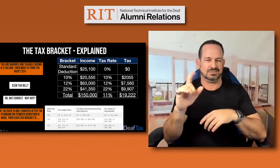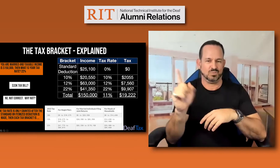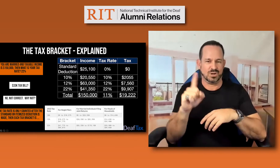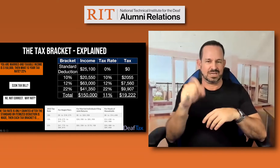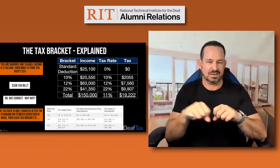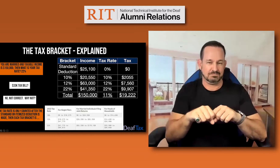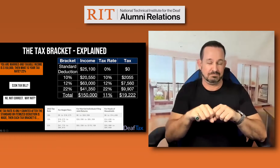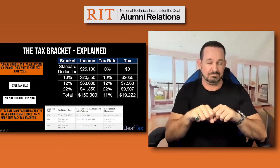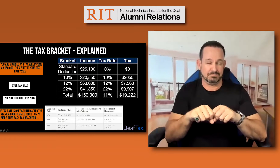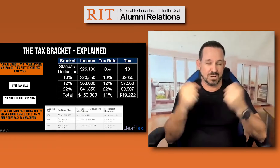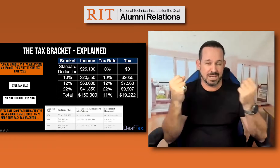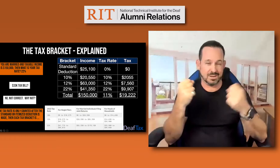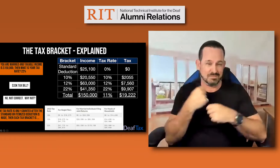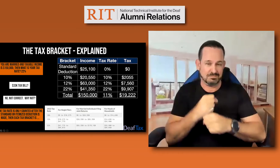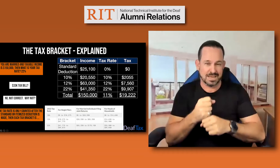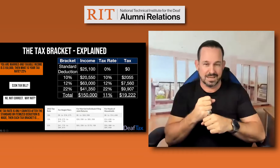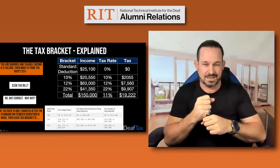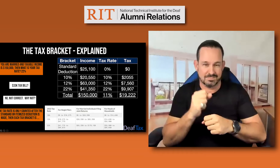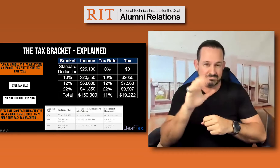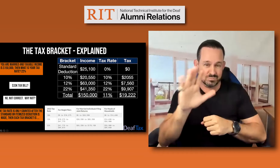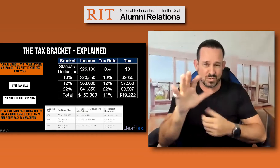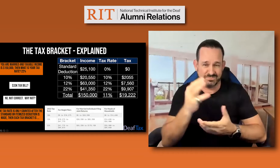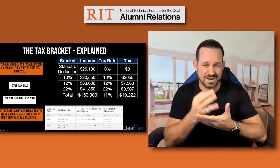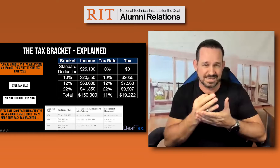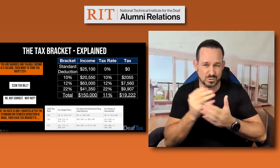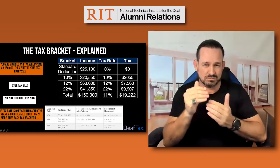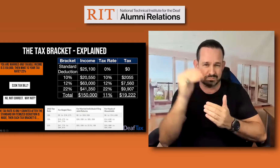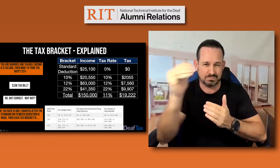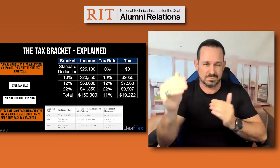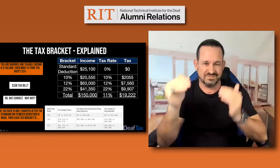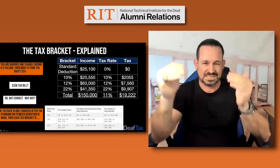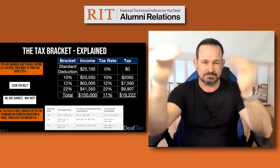22% tax bracket, which is where most people seem to fit.